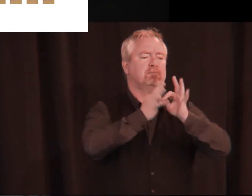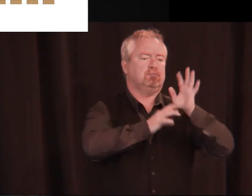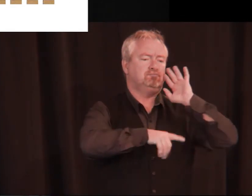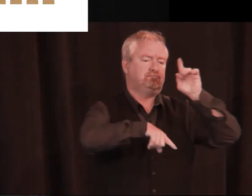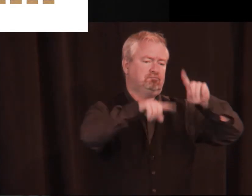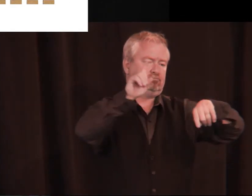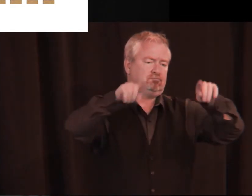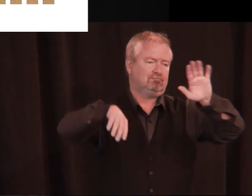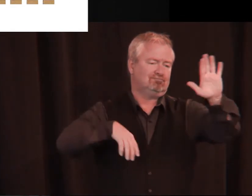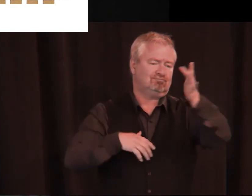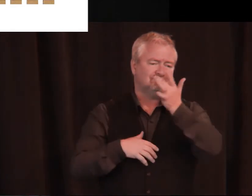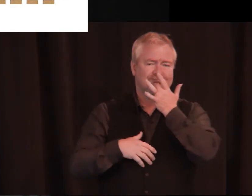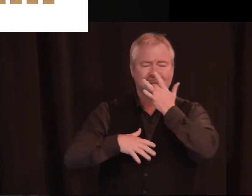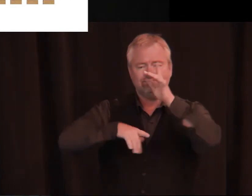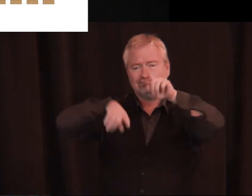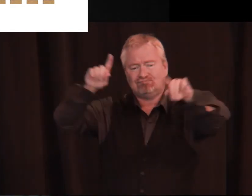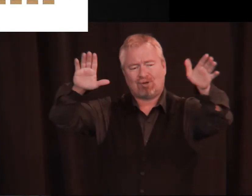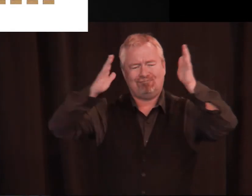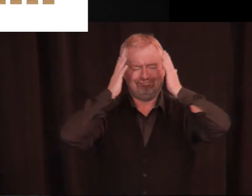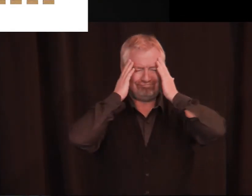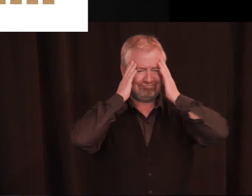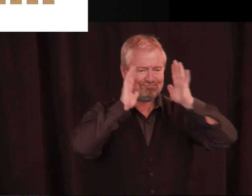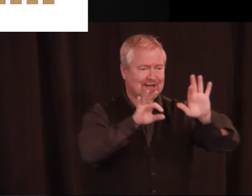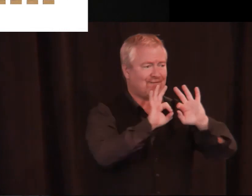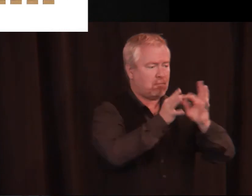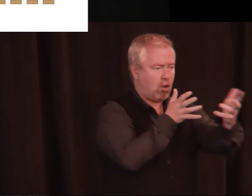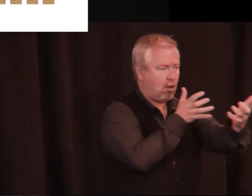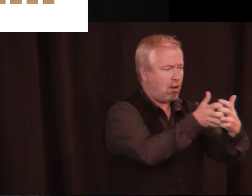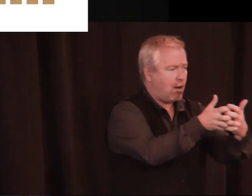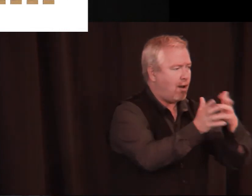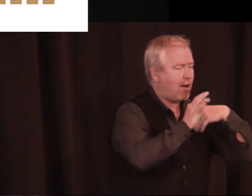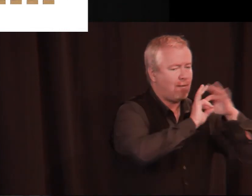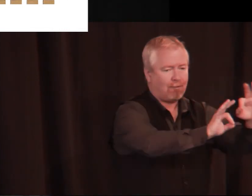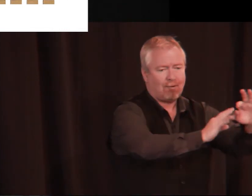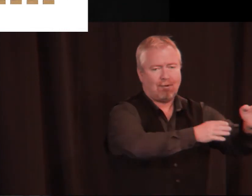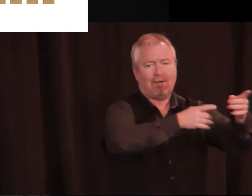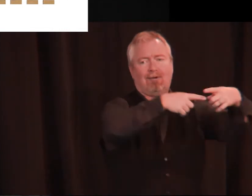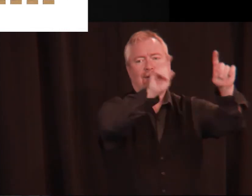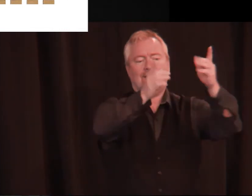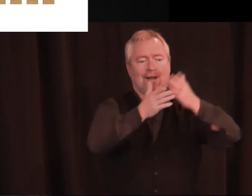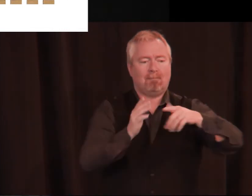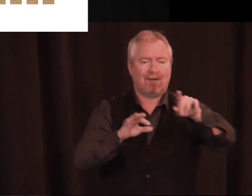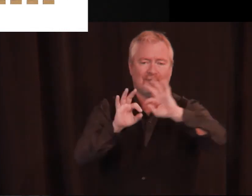okay, what's really worked for this family, what is a challenge for this family,